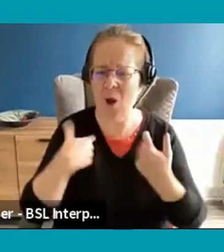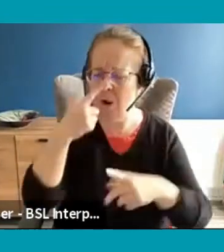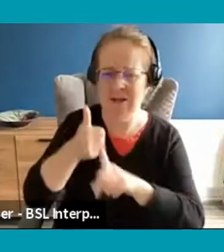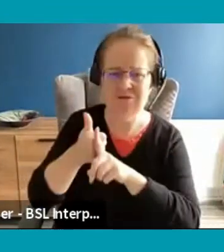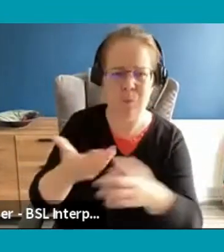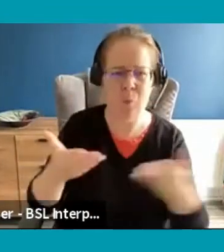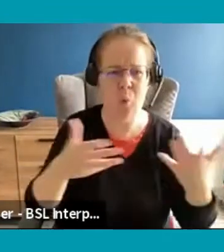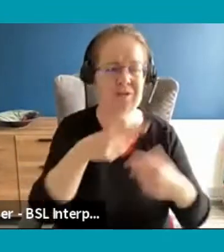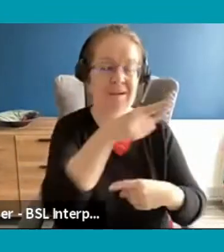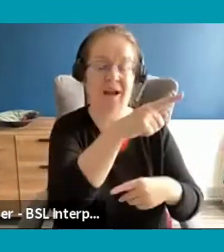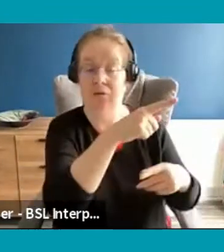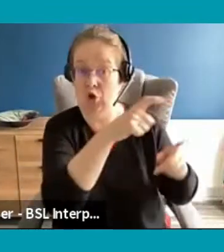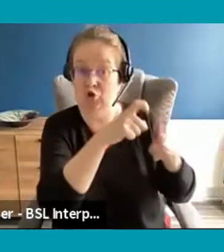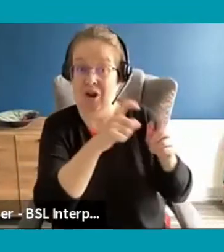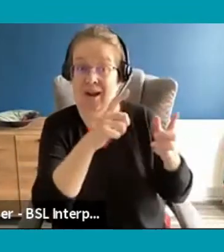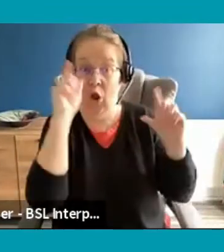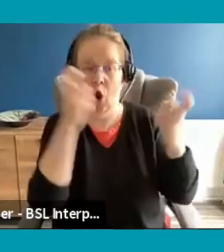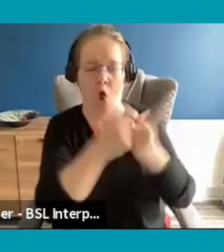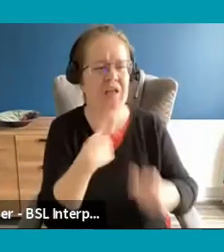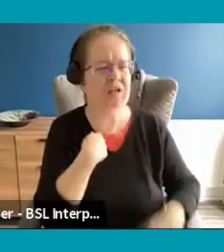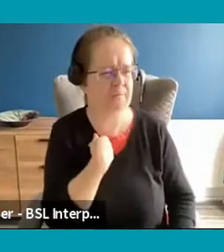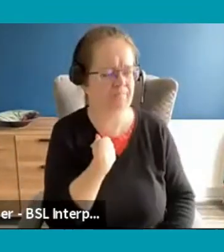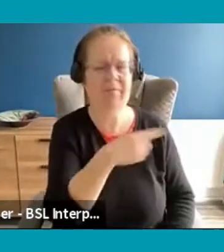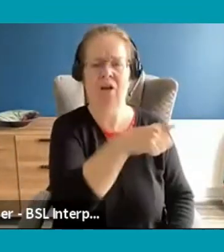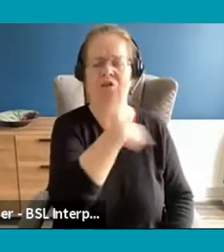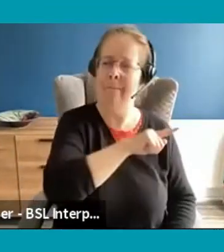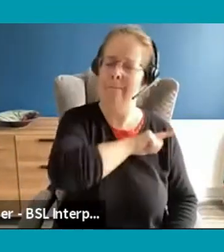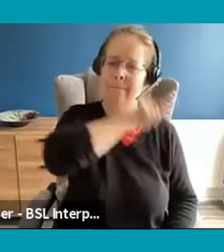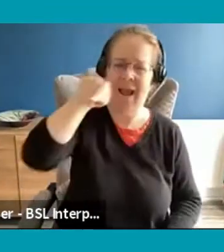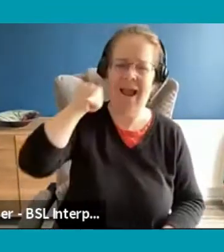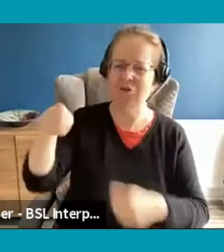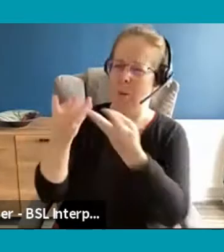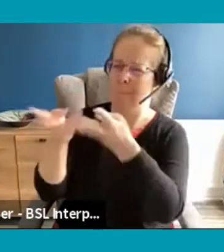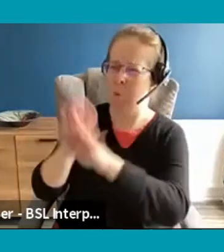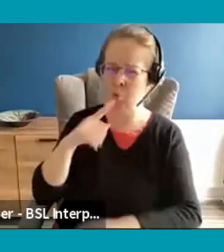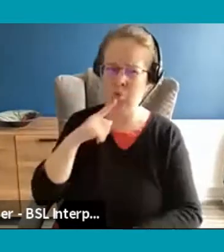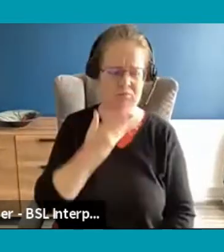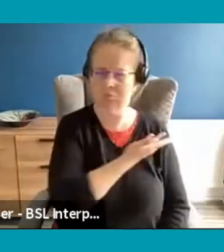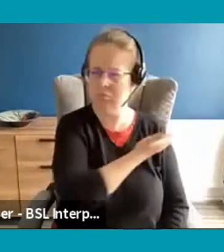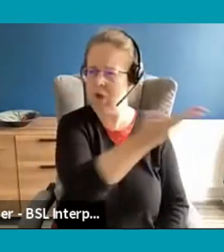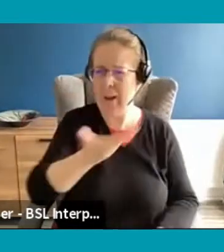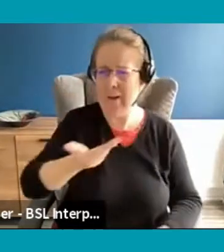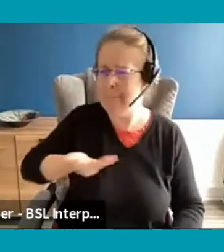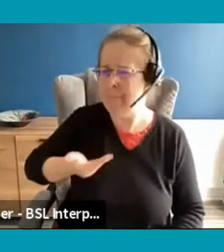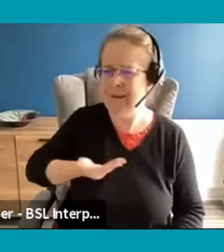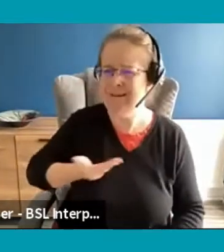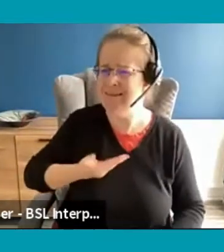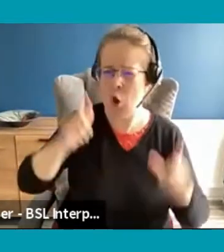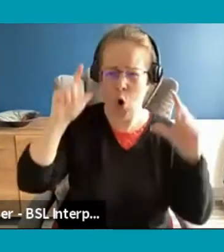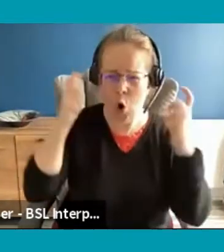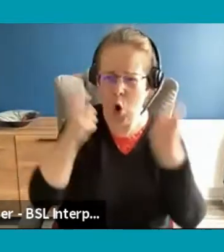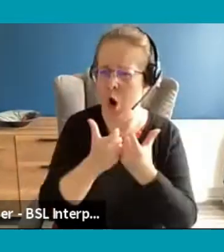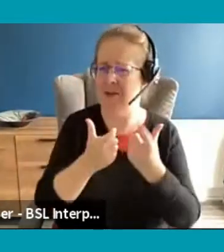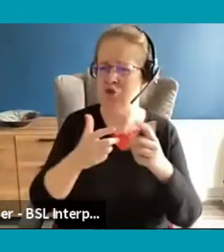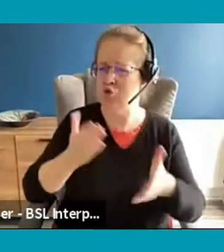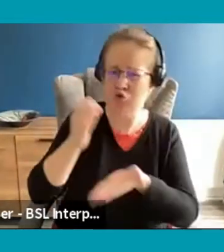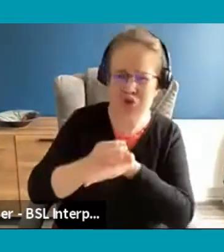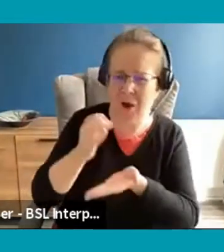So I went back to the UK Board and said there's a problem out there where businesses, colleges, charities and schools aren't